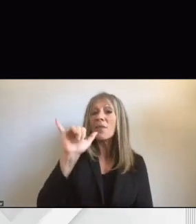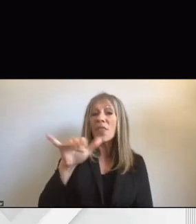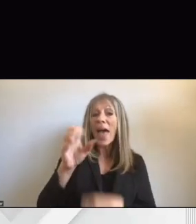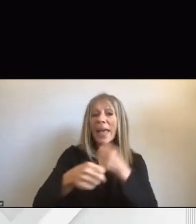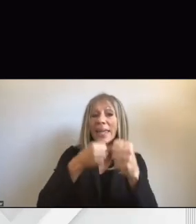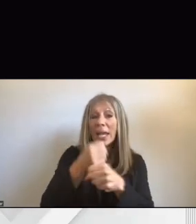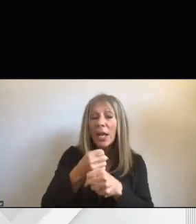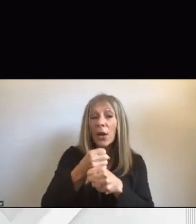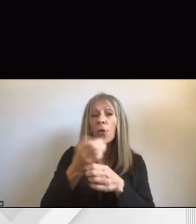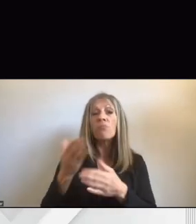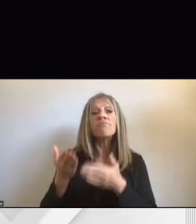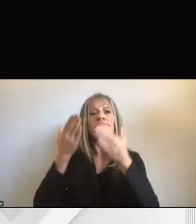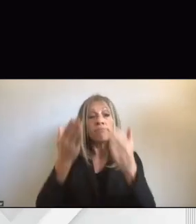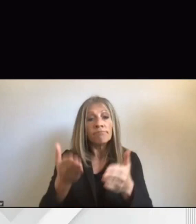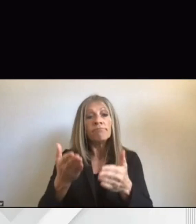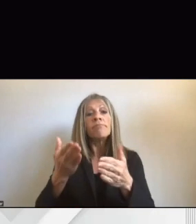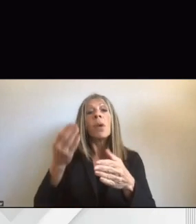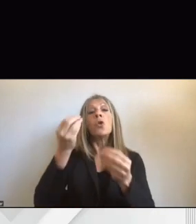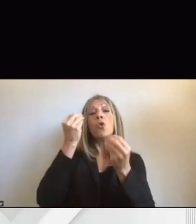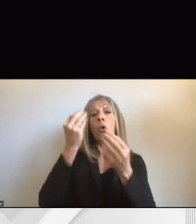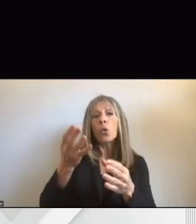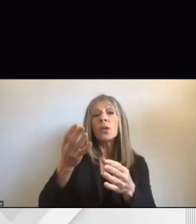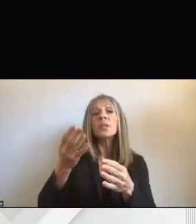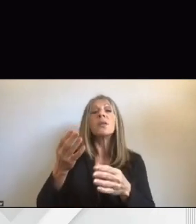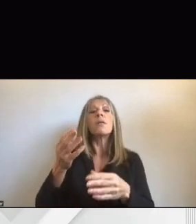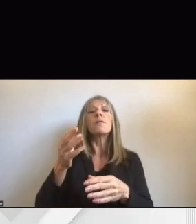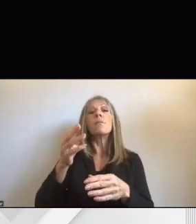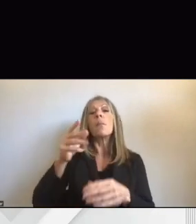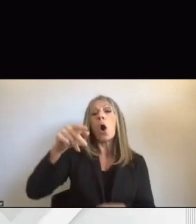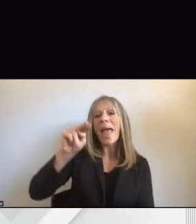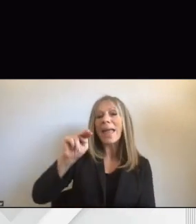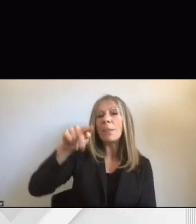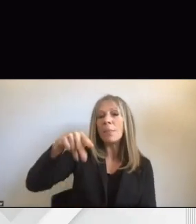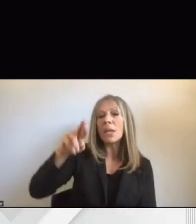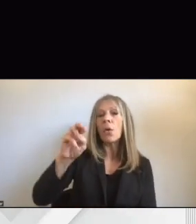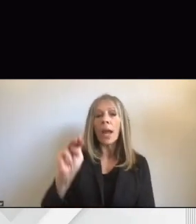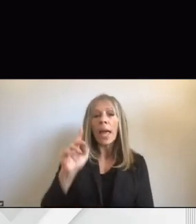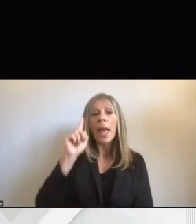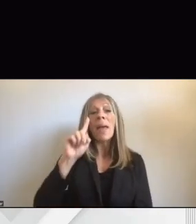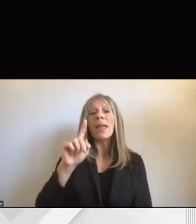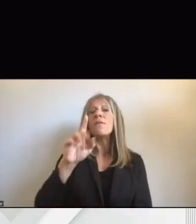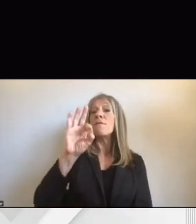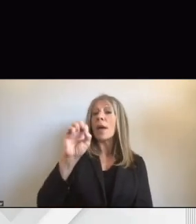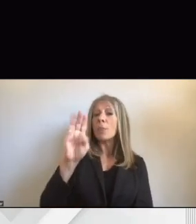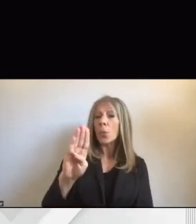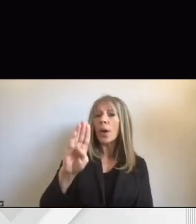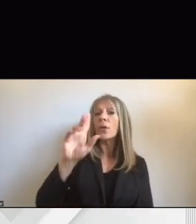of proposed rulemaking for public comment. And in February 2013, the Board issued